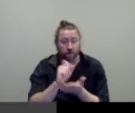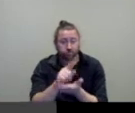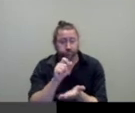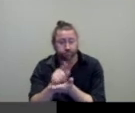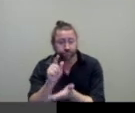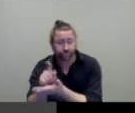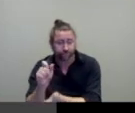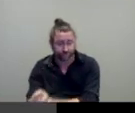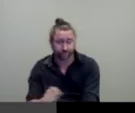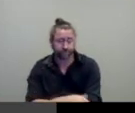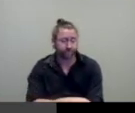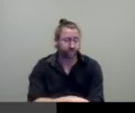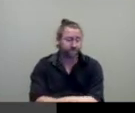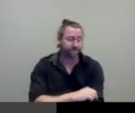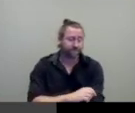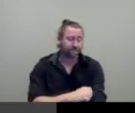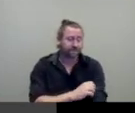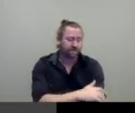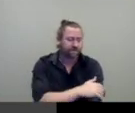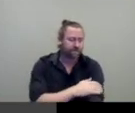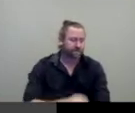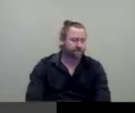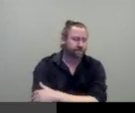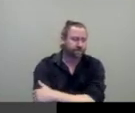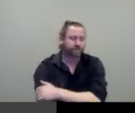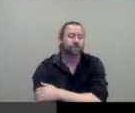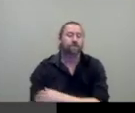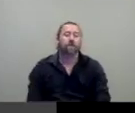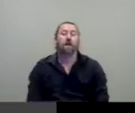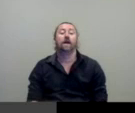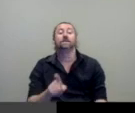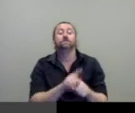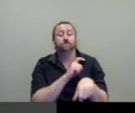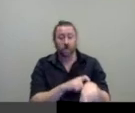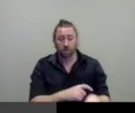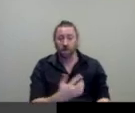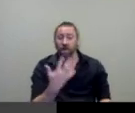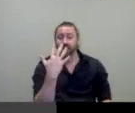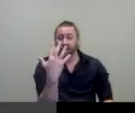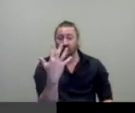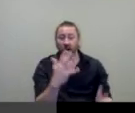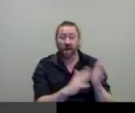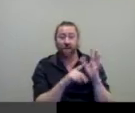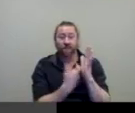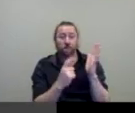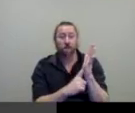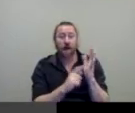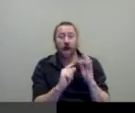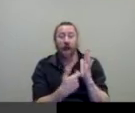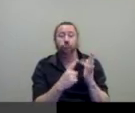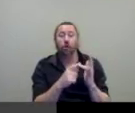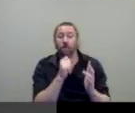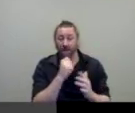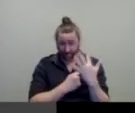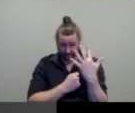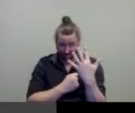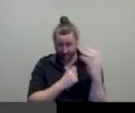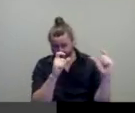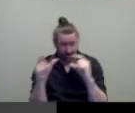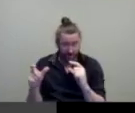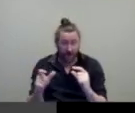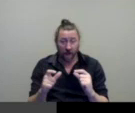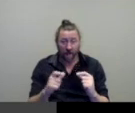in the cigarette industry at the same time five Marlborough Men died from smoking related causes